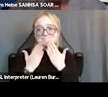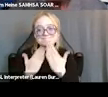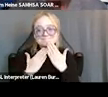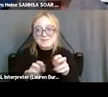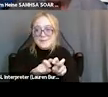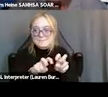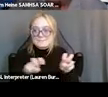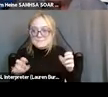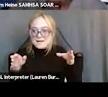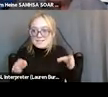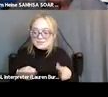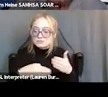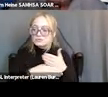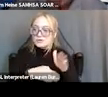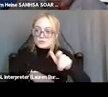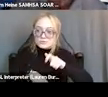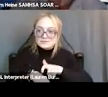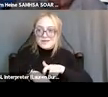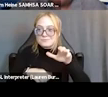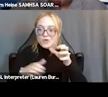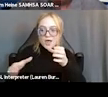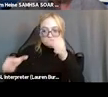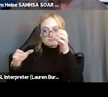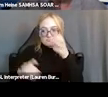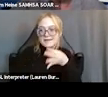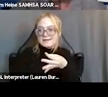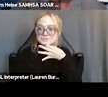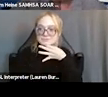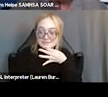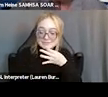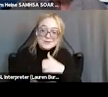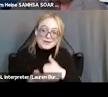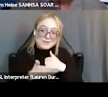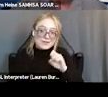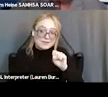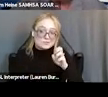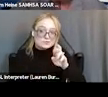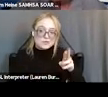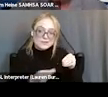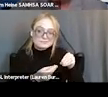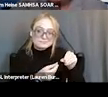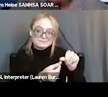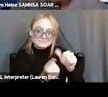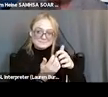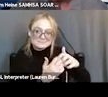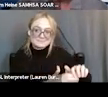for sharing your time and your expertise, you know, for helping SOAR work smoothly and helping us help each other, right Shawn?